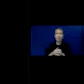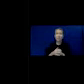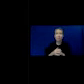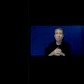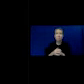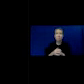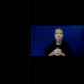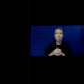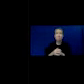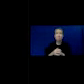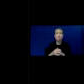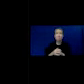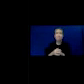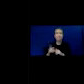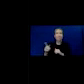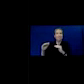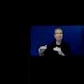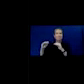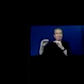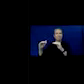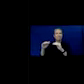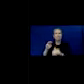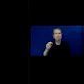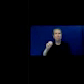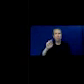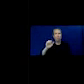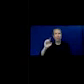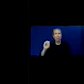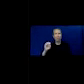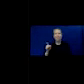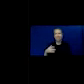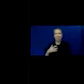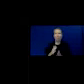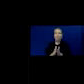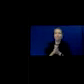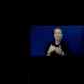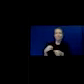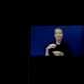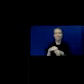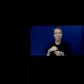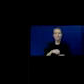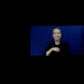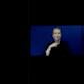the employee's morale. It improves the culture of the whole company, when you have someone that